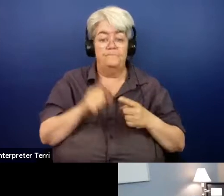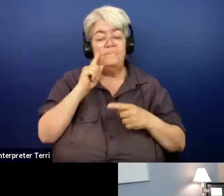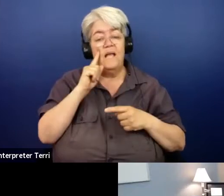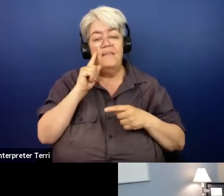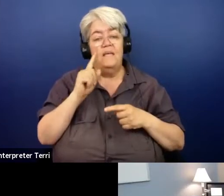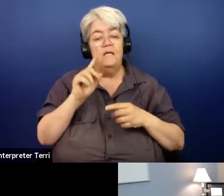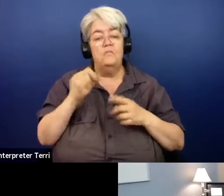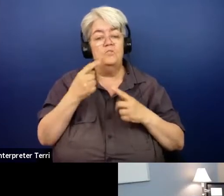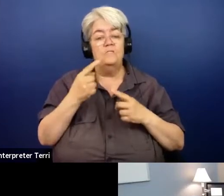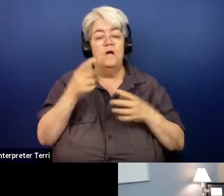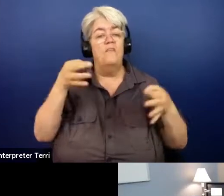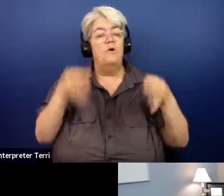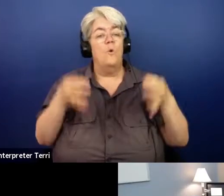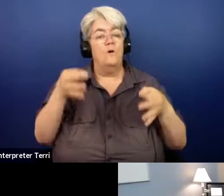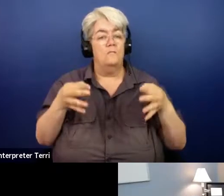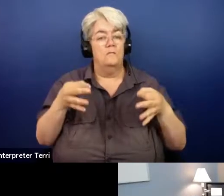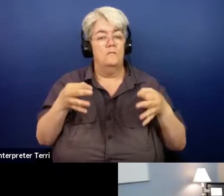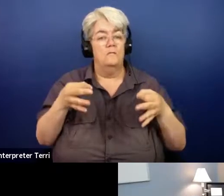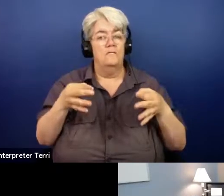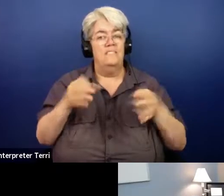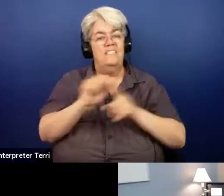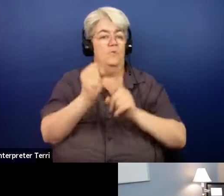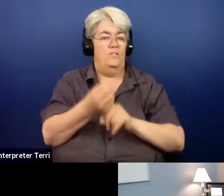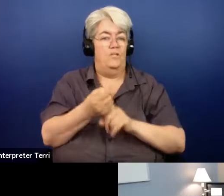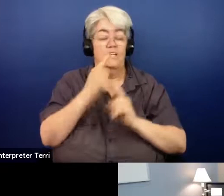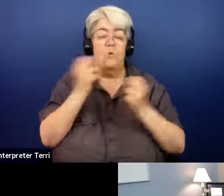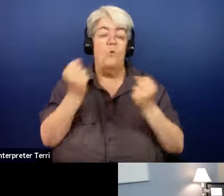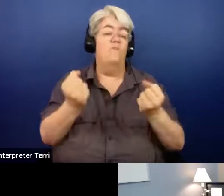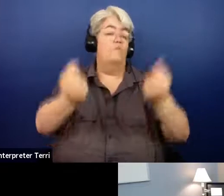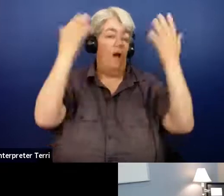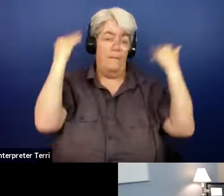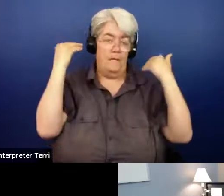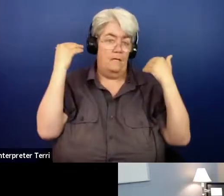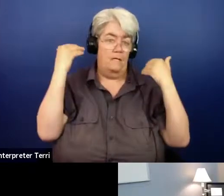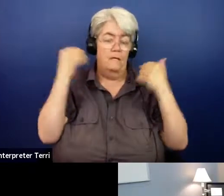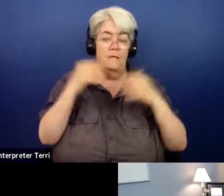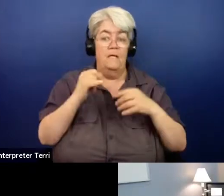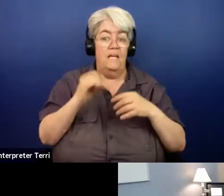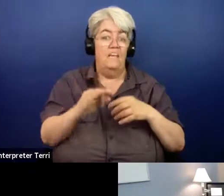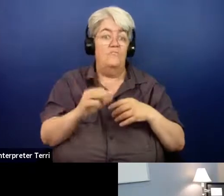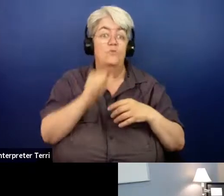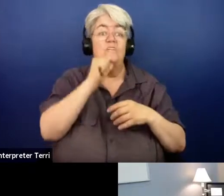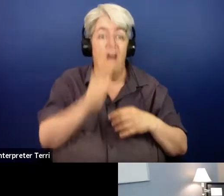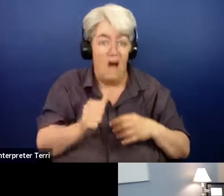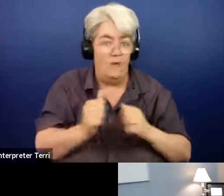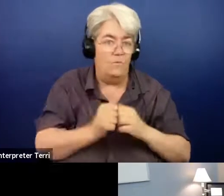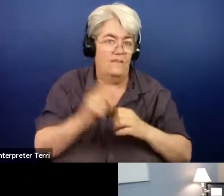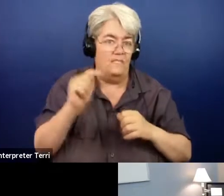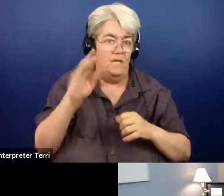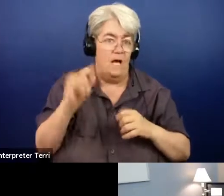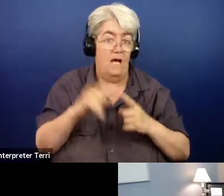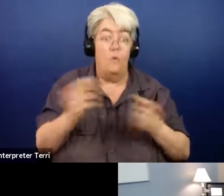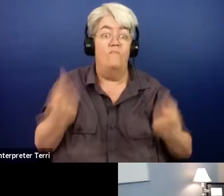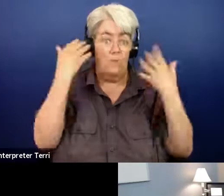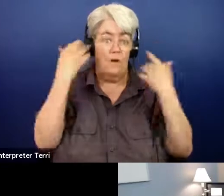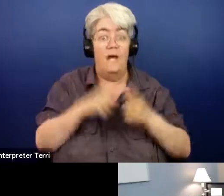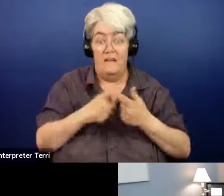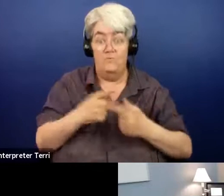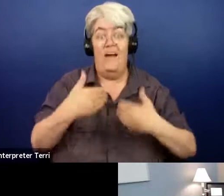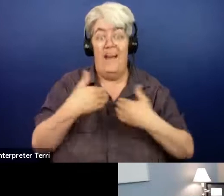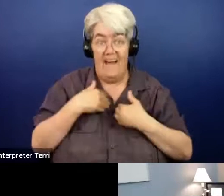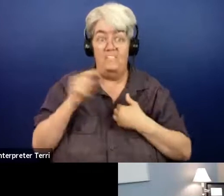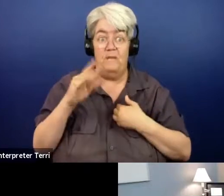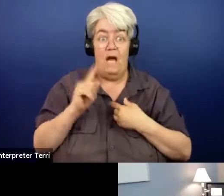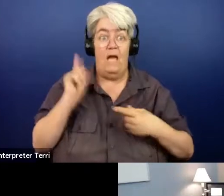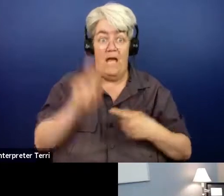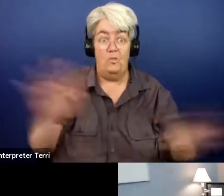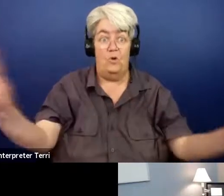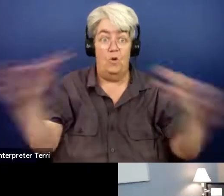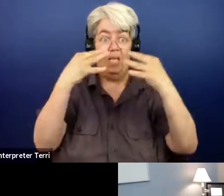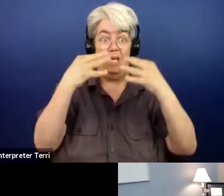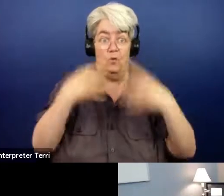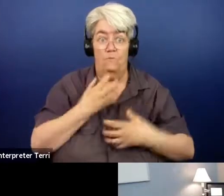have a brain injury. It is even more overwhelming if you do. So I think that the amount of noise